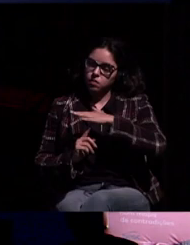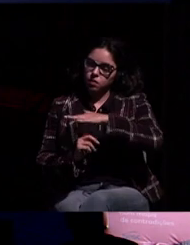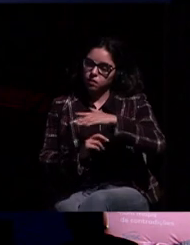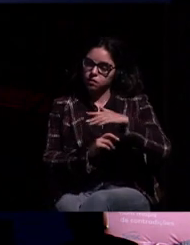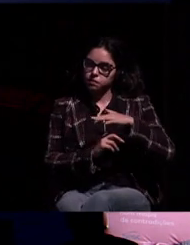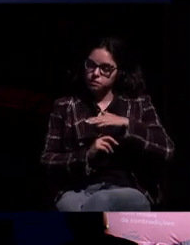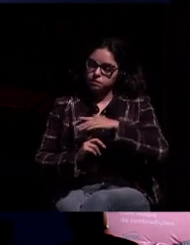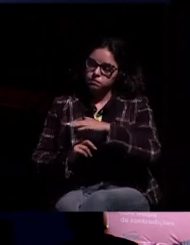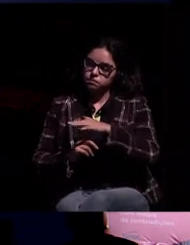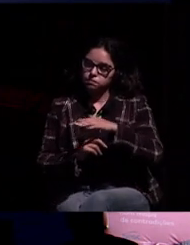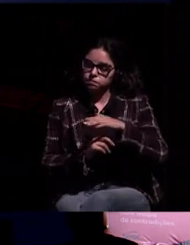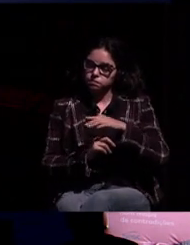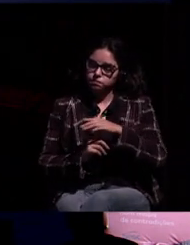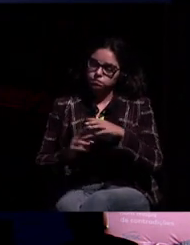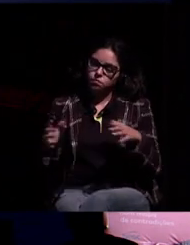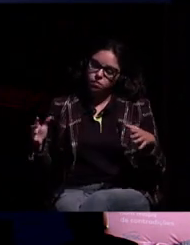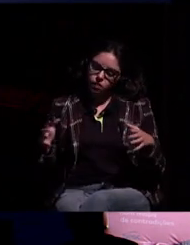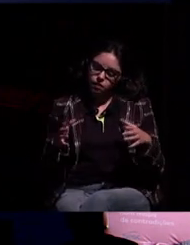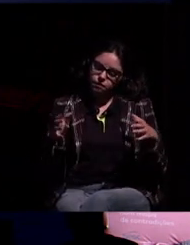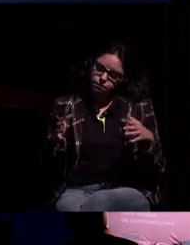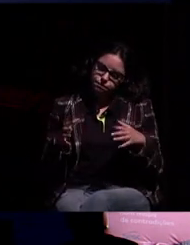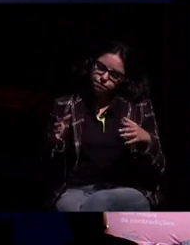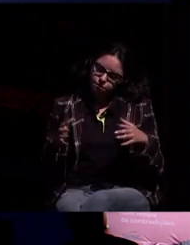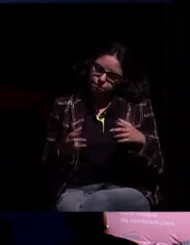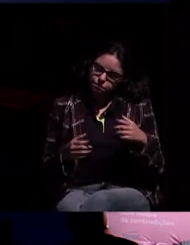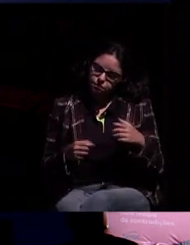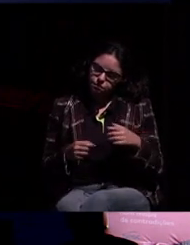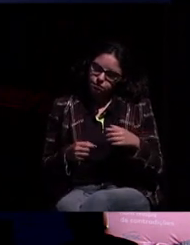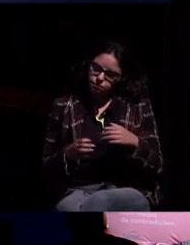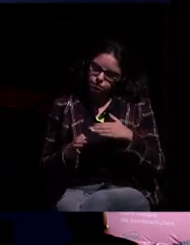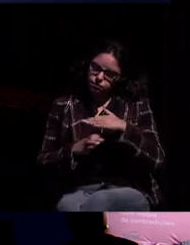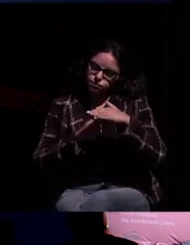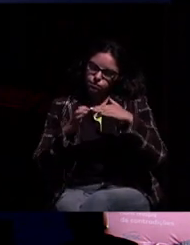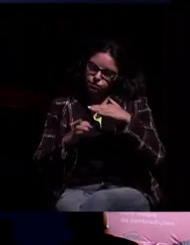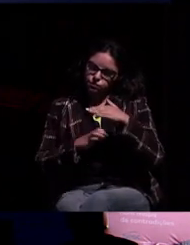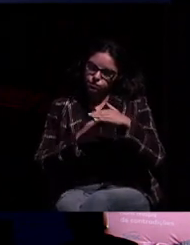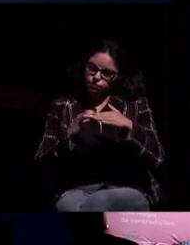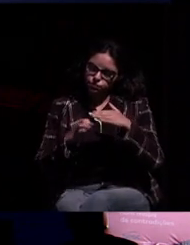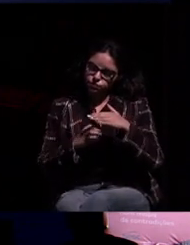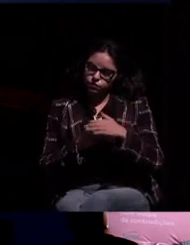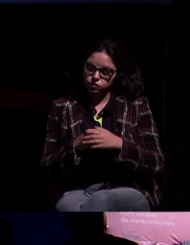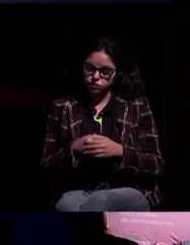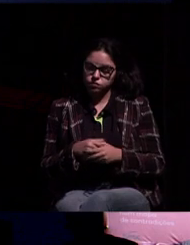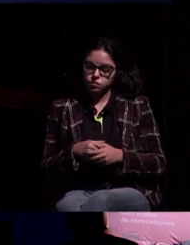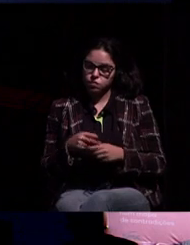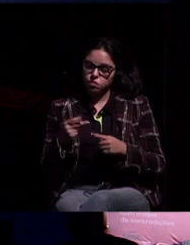companies put pressure on labor. Another set of factors has to do with